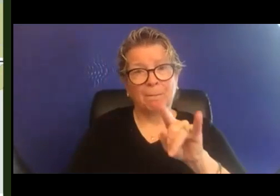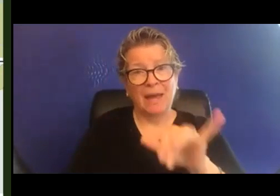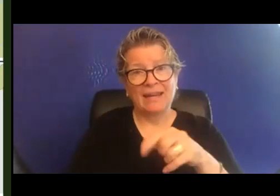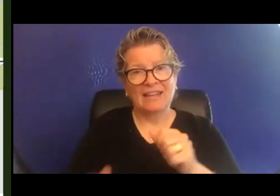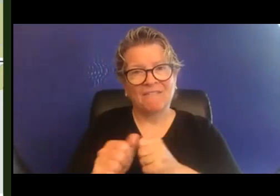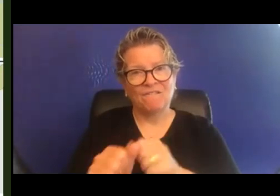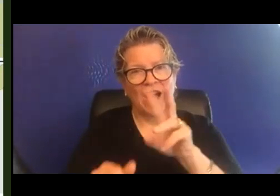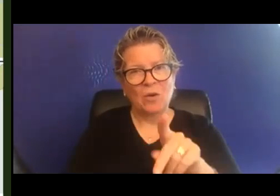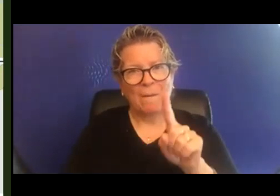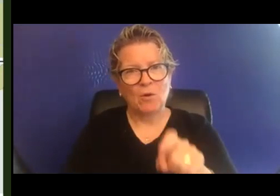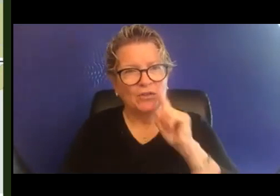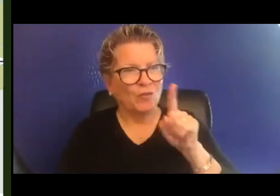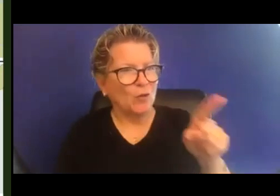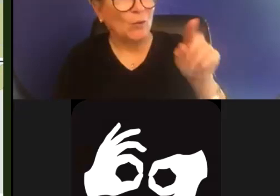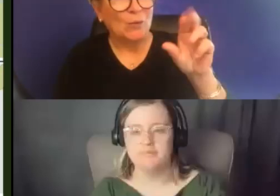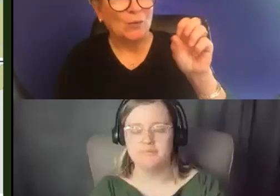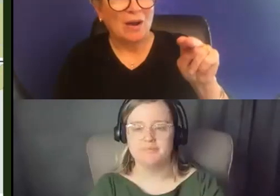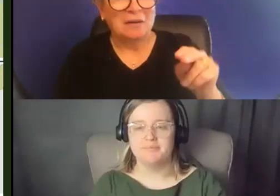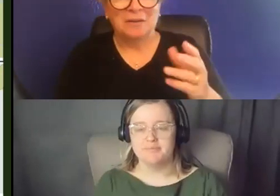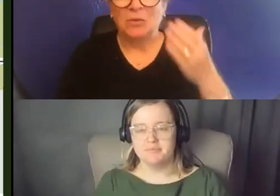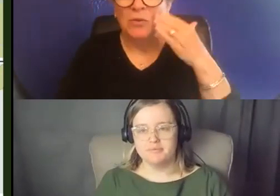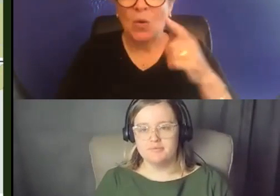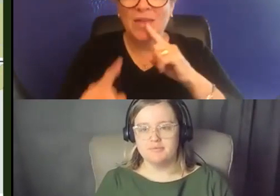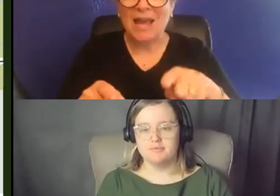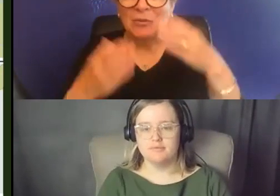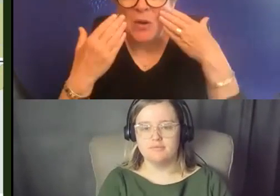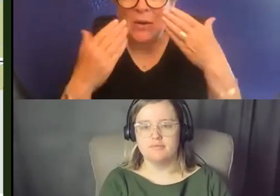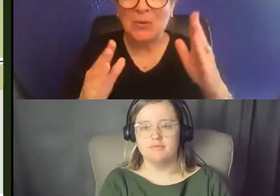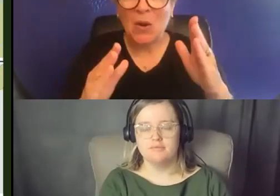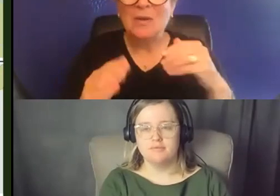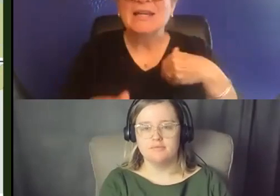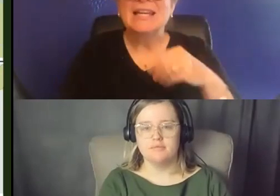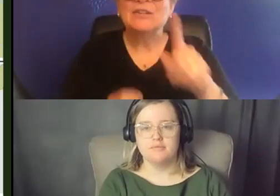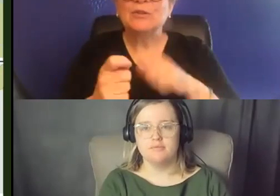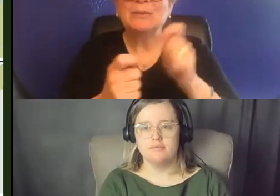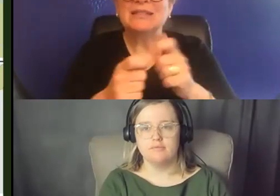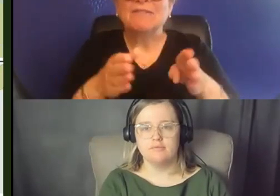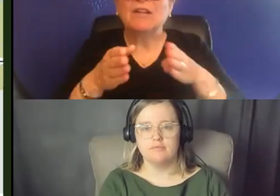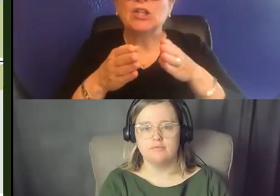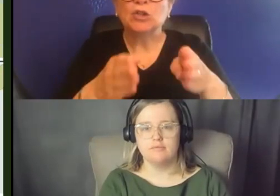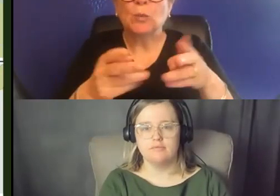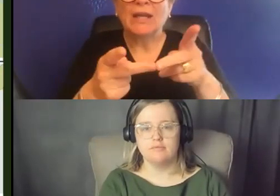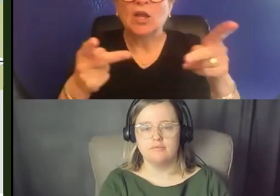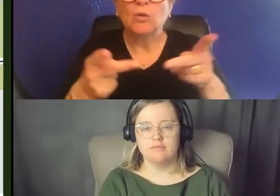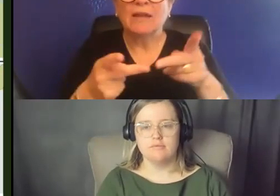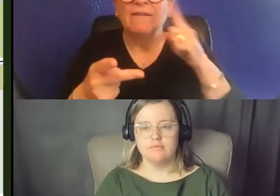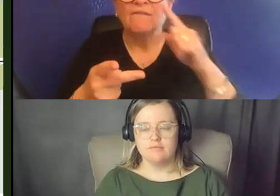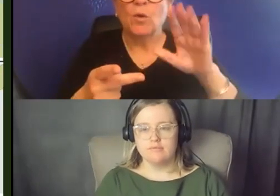question for you, and I don't know if you know the answer to this quite yet. Is there a particular street location for the City of